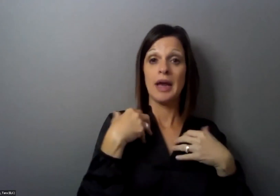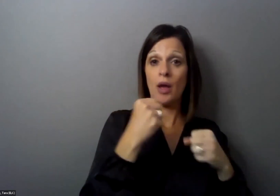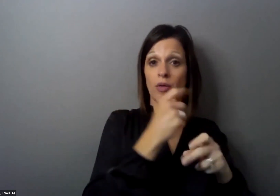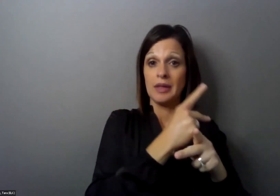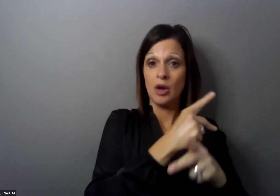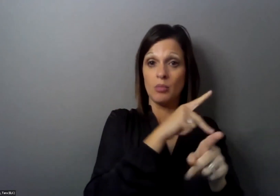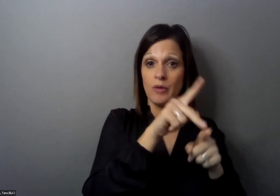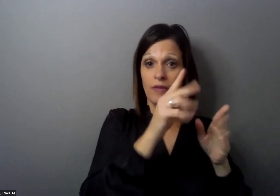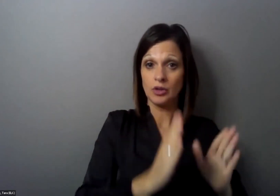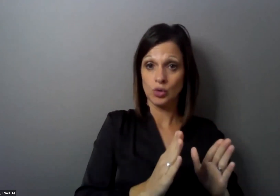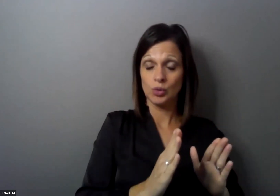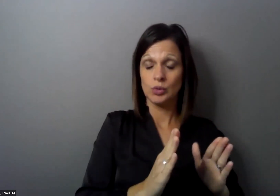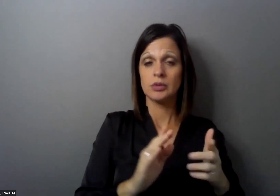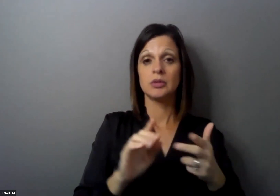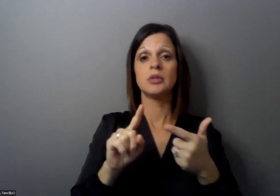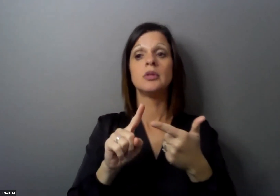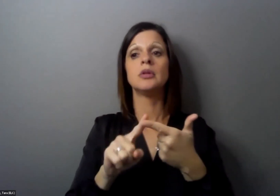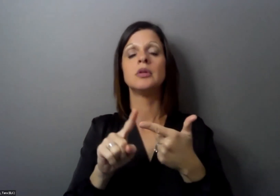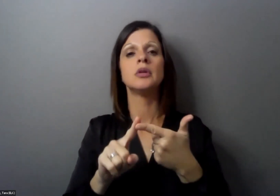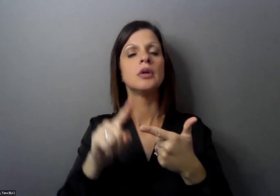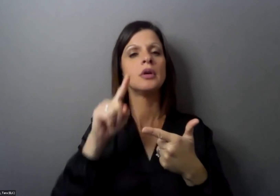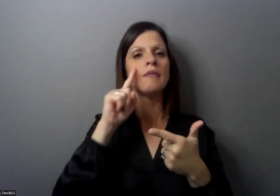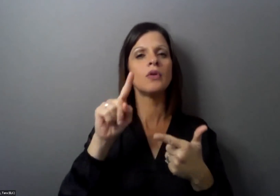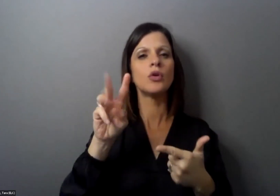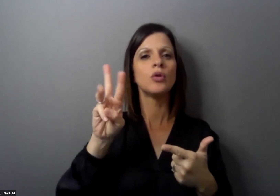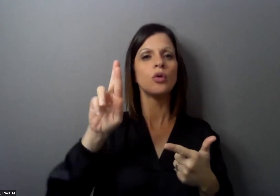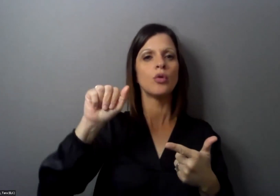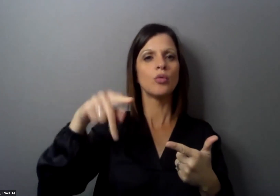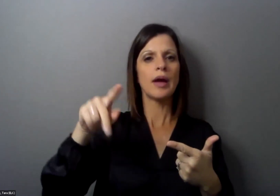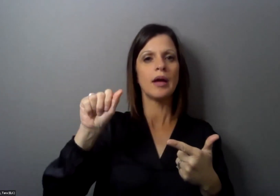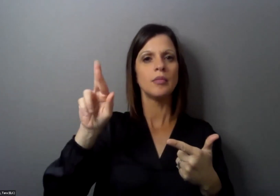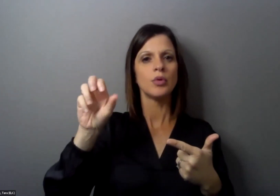One piece of advice for the wraparound services and people working in healthcare fields.